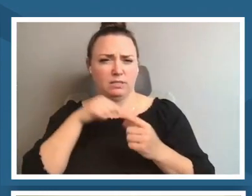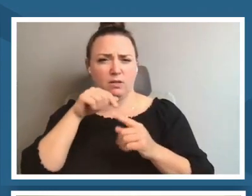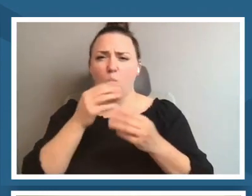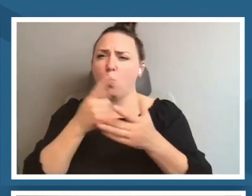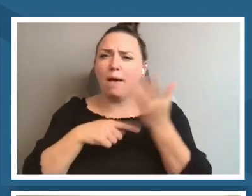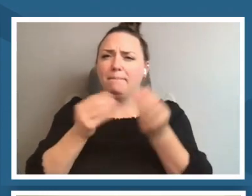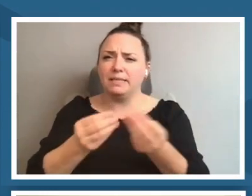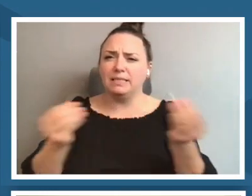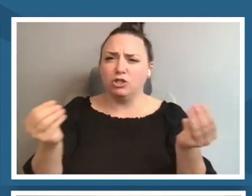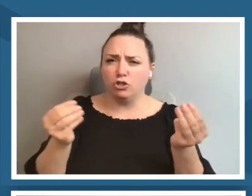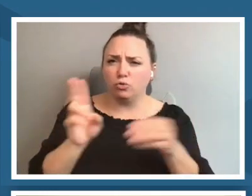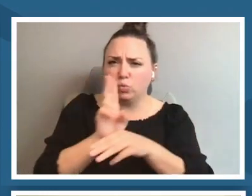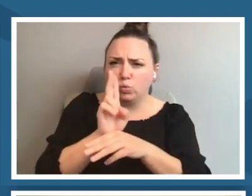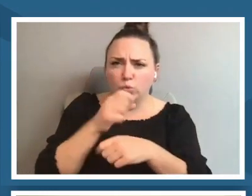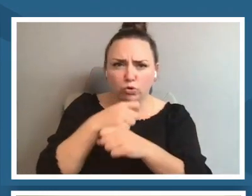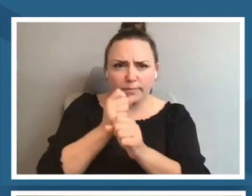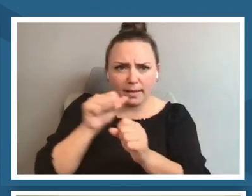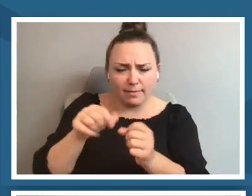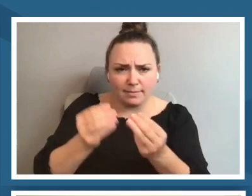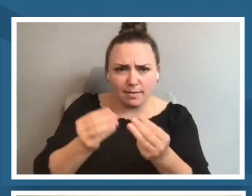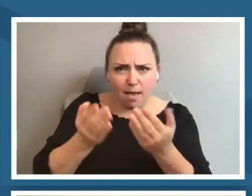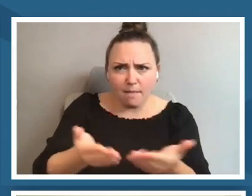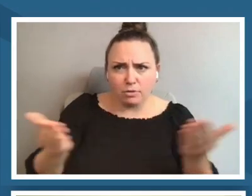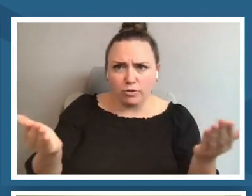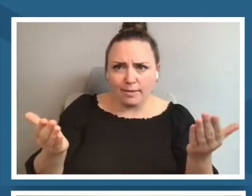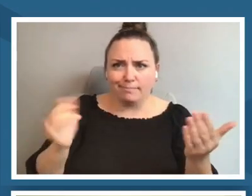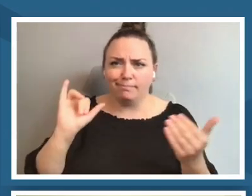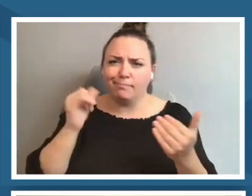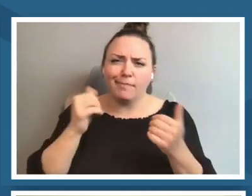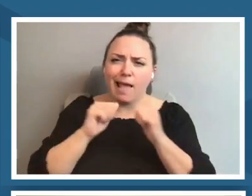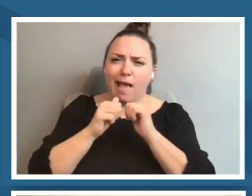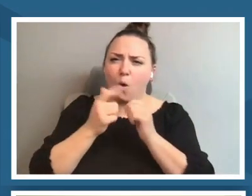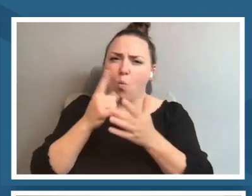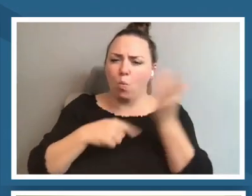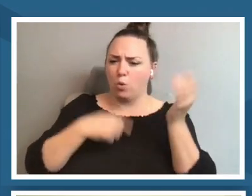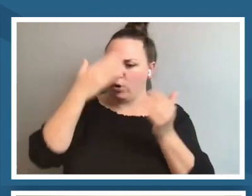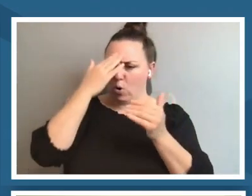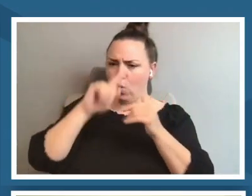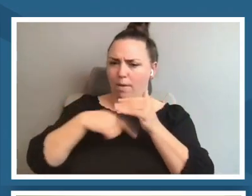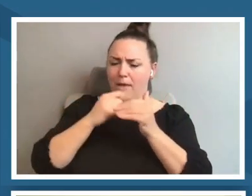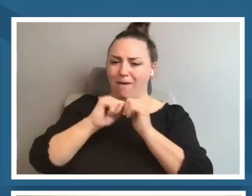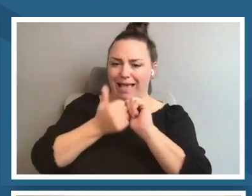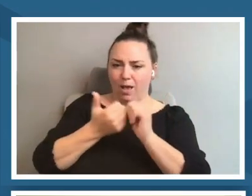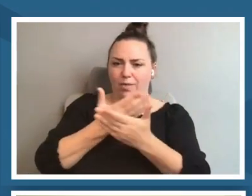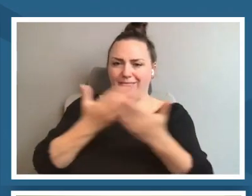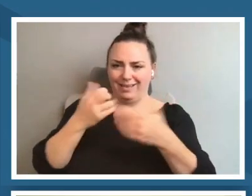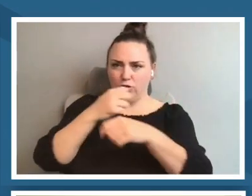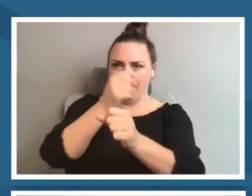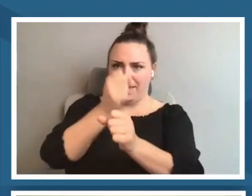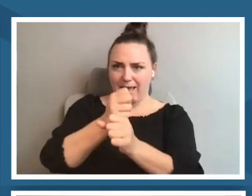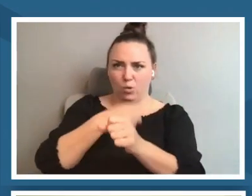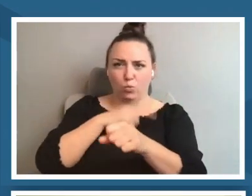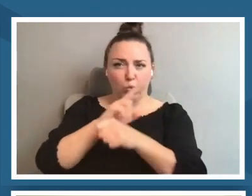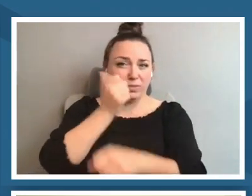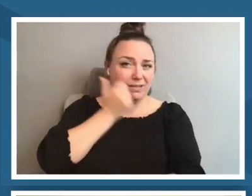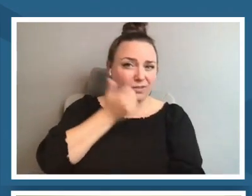so this gets it kind of what do we know about how things are made that we use in our lives compared to any